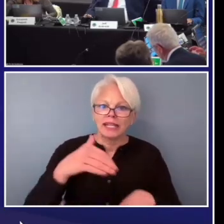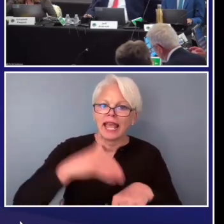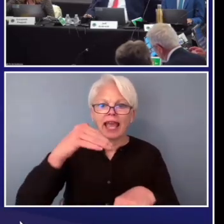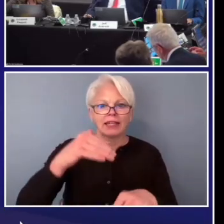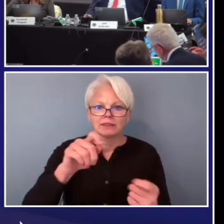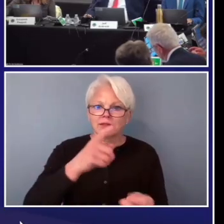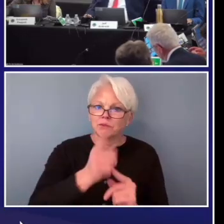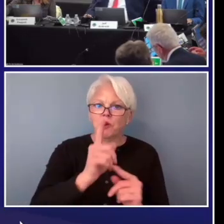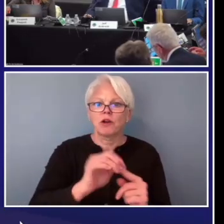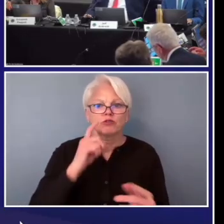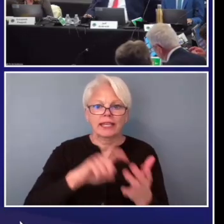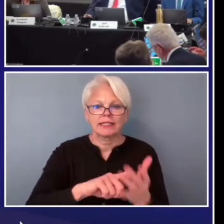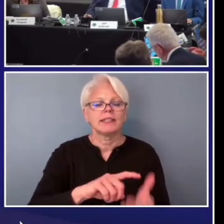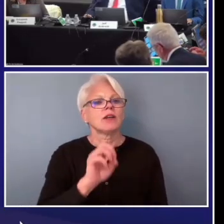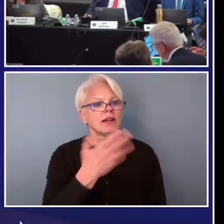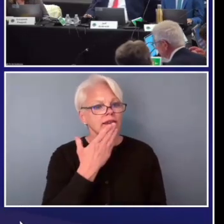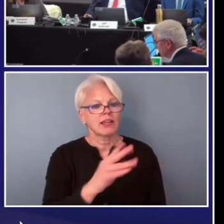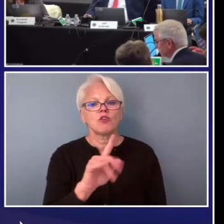Thank you, Beth. Thank you, Jennifer. Rebecca, I'm back over to you.